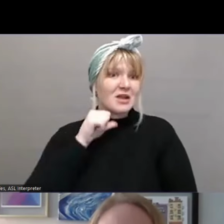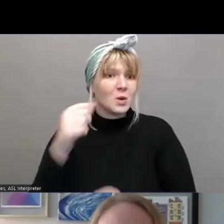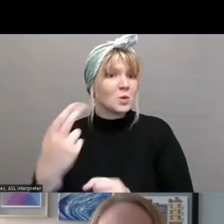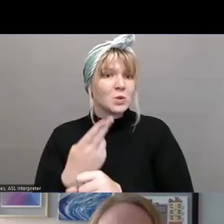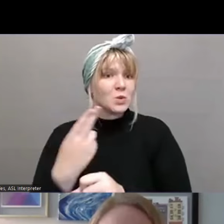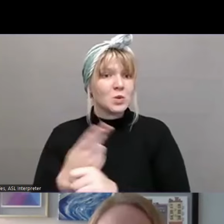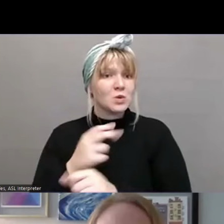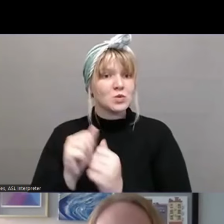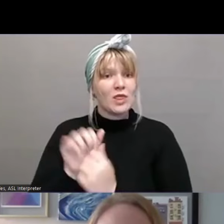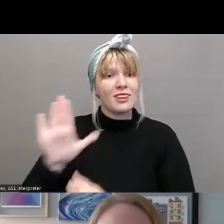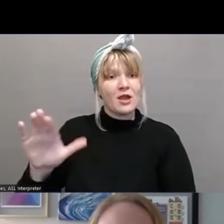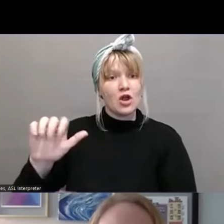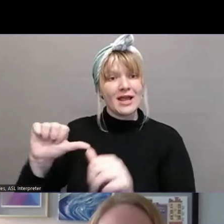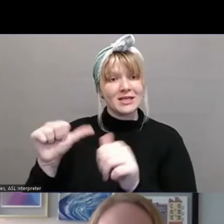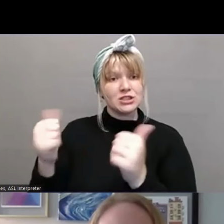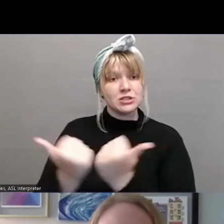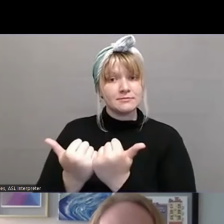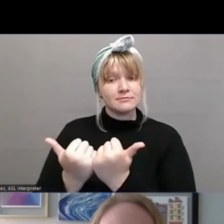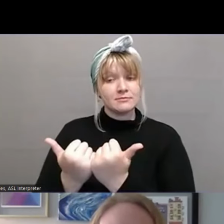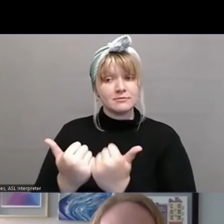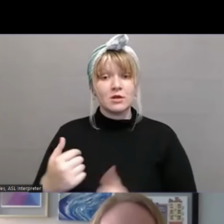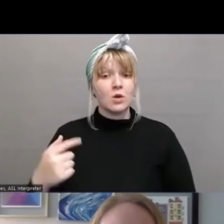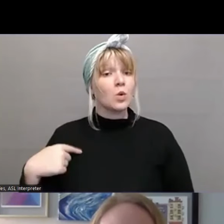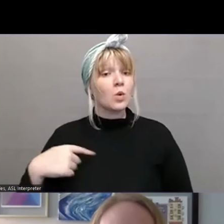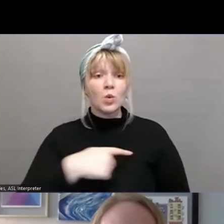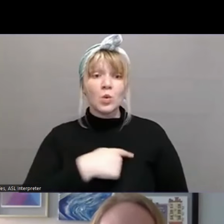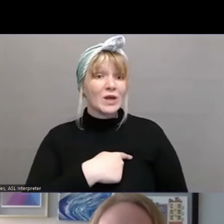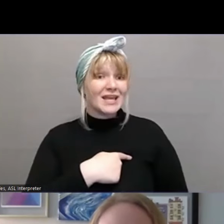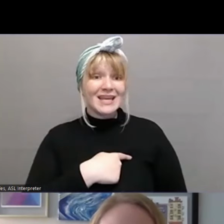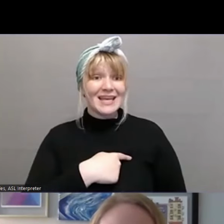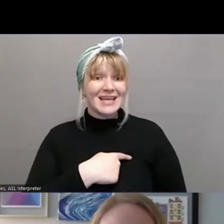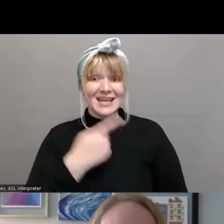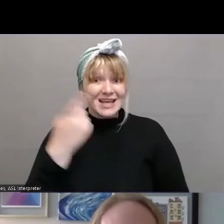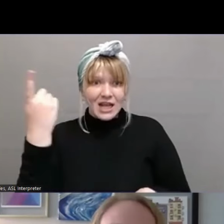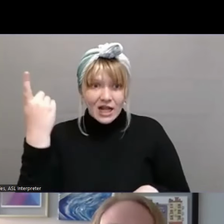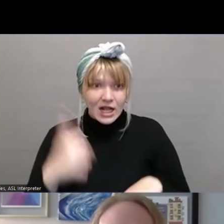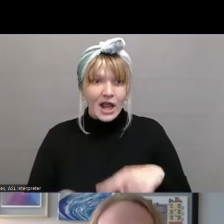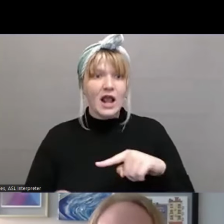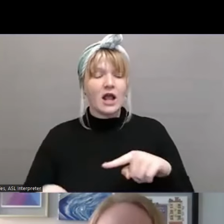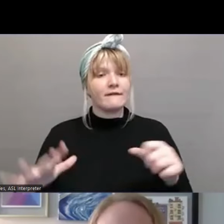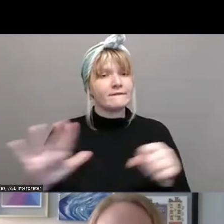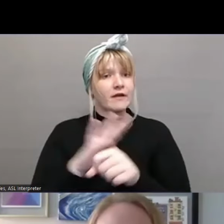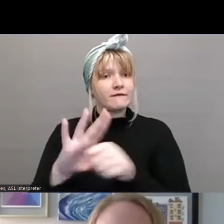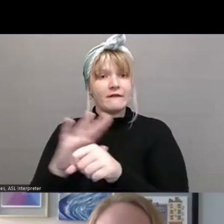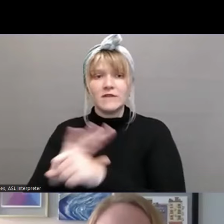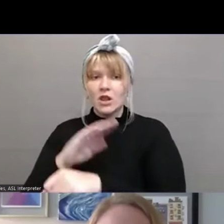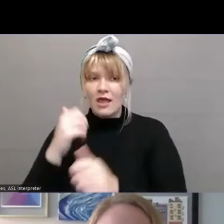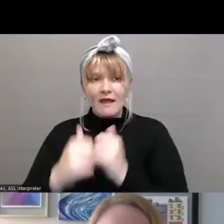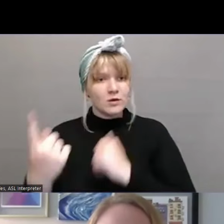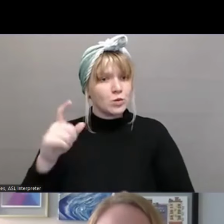Because without creating additional housing opportunities, we’re always going to have this bottleneck effect.